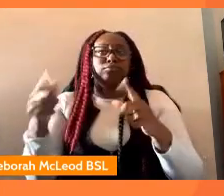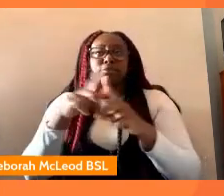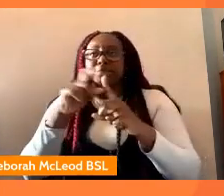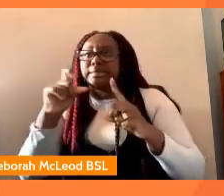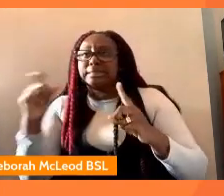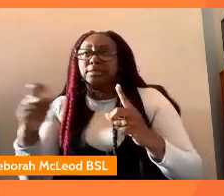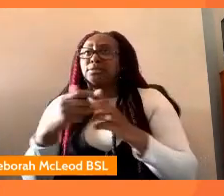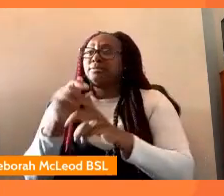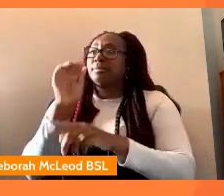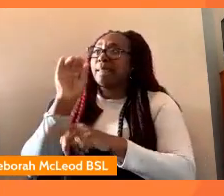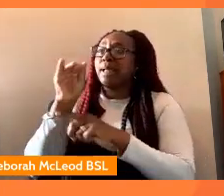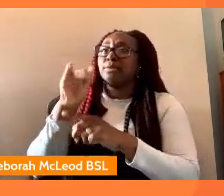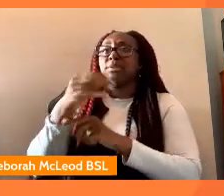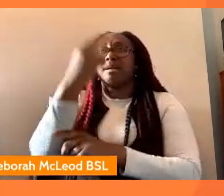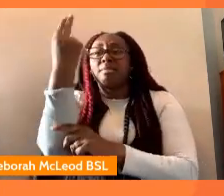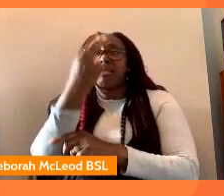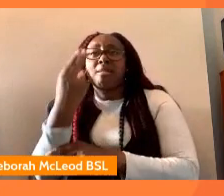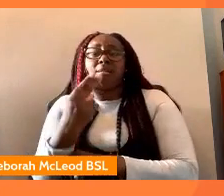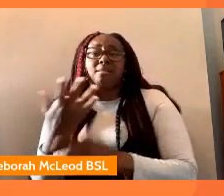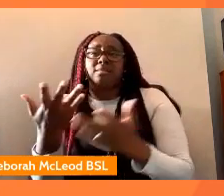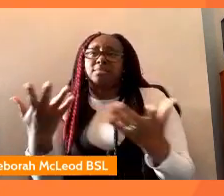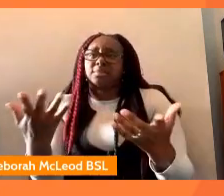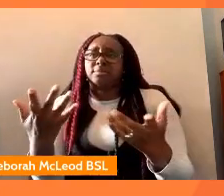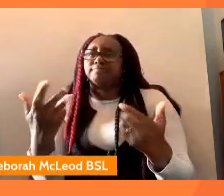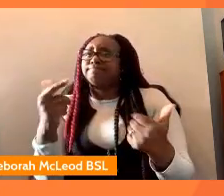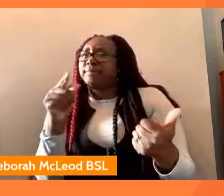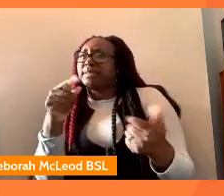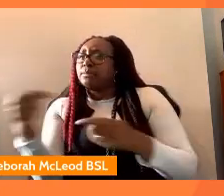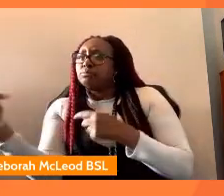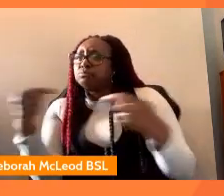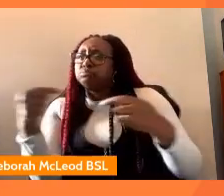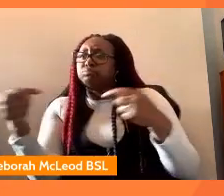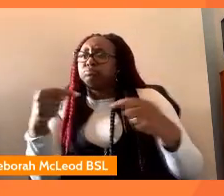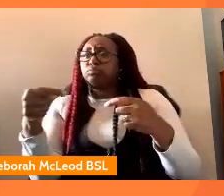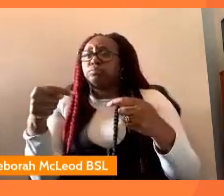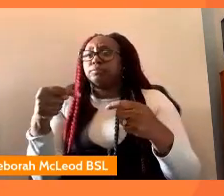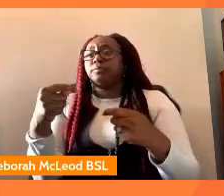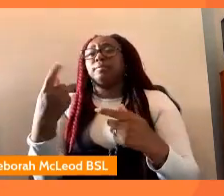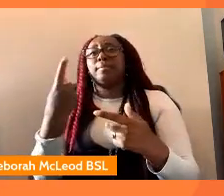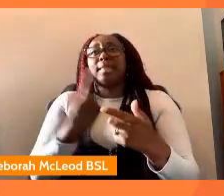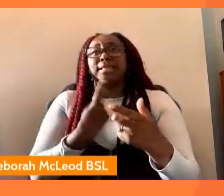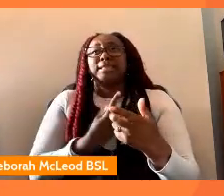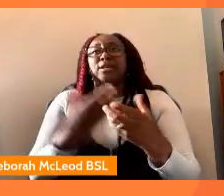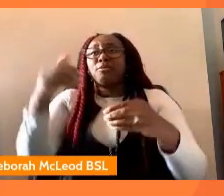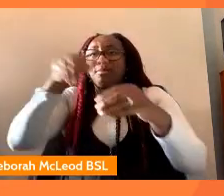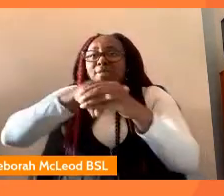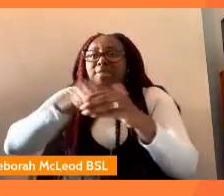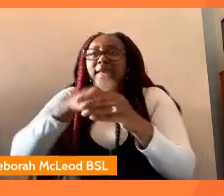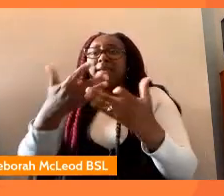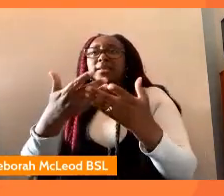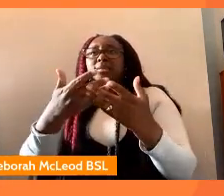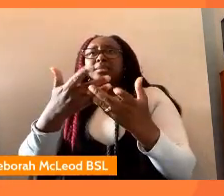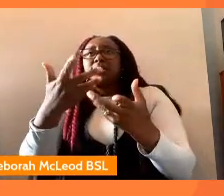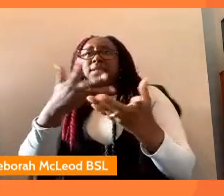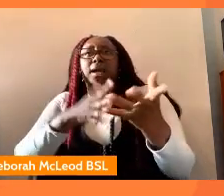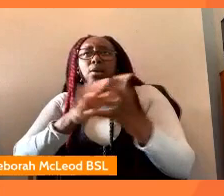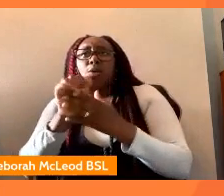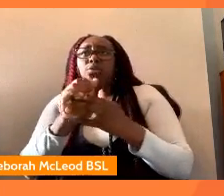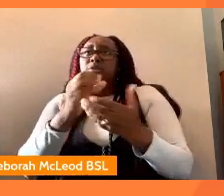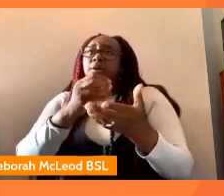the arts, but too often the sector is in competition with itself. Arts, cultural and heritage organisations have to fight for funding, they